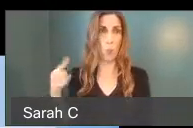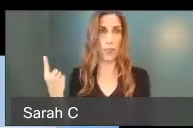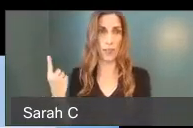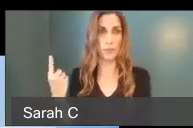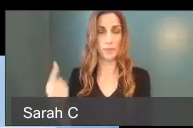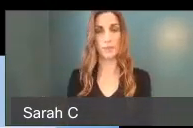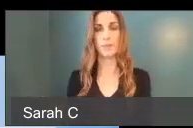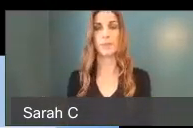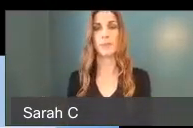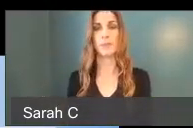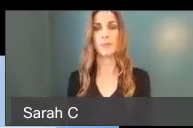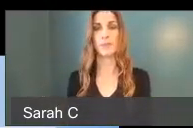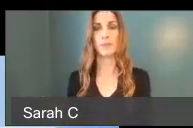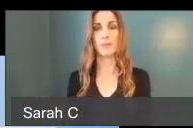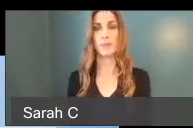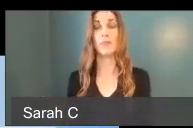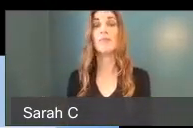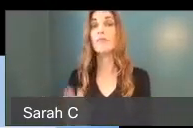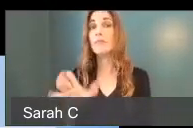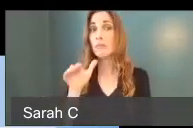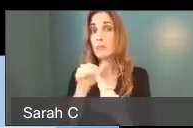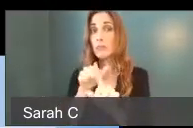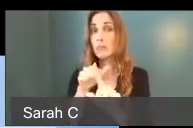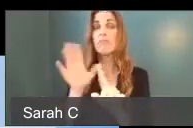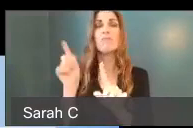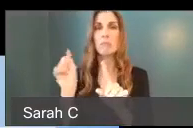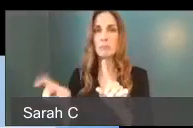As a reminder, appointments are required to receive the vaccine.